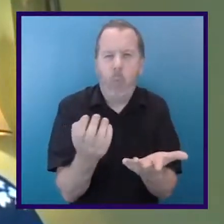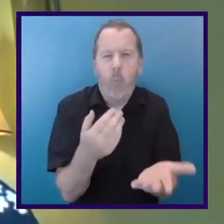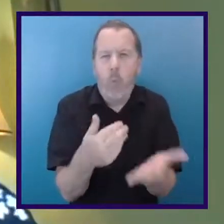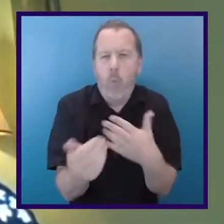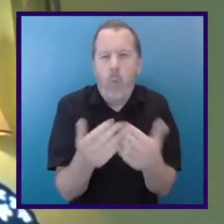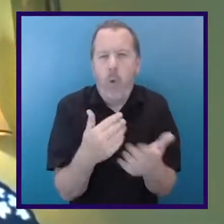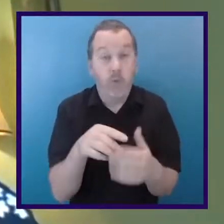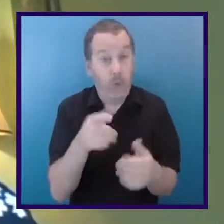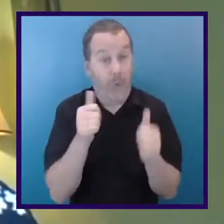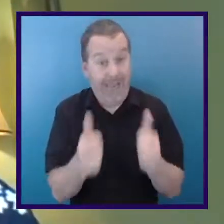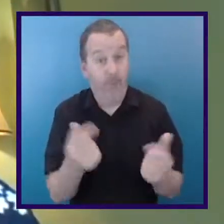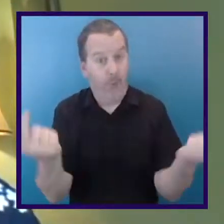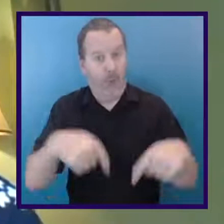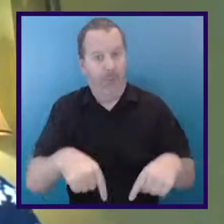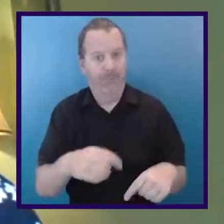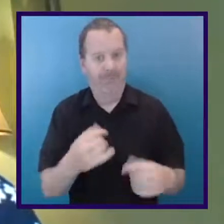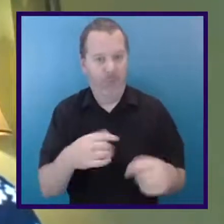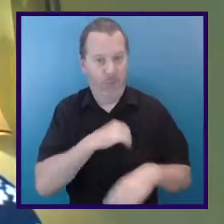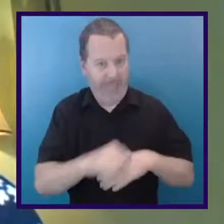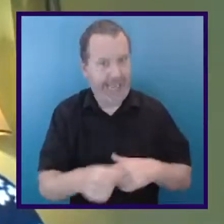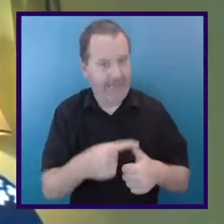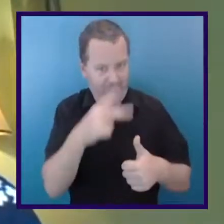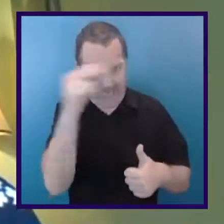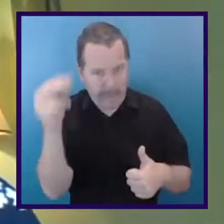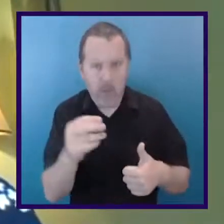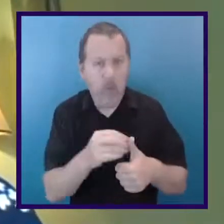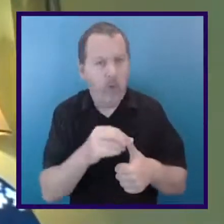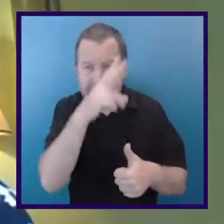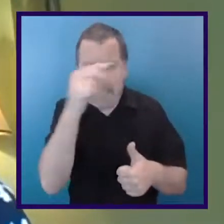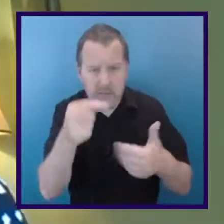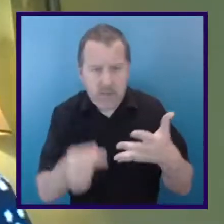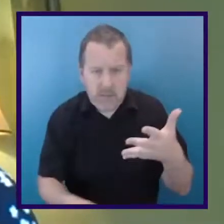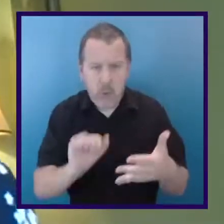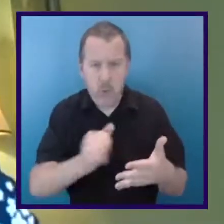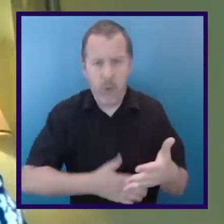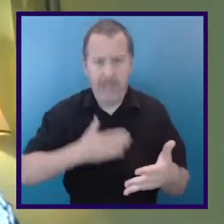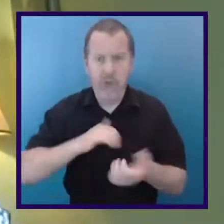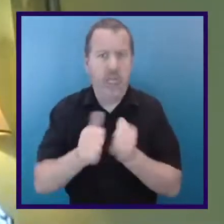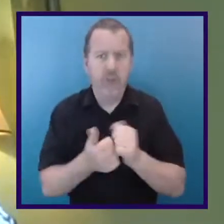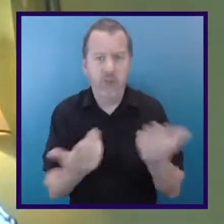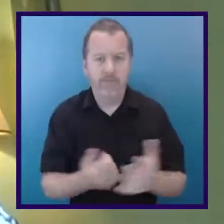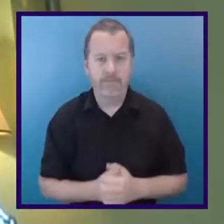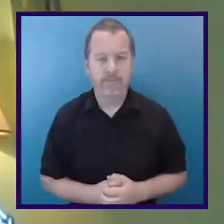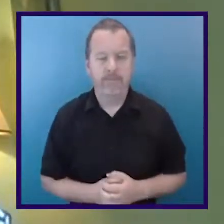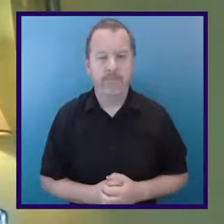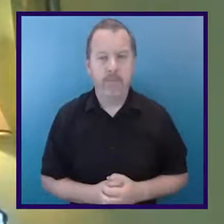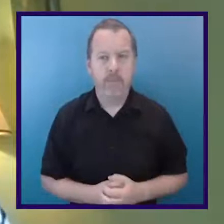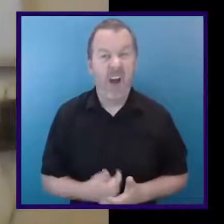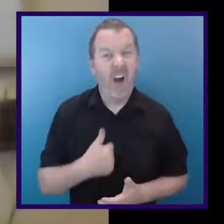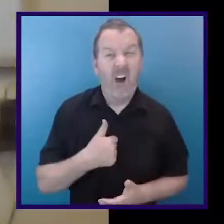It's allowed you to come to events like this; in what other ways is it changed your life?